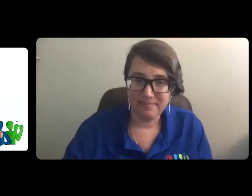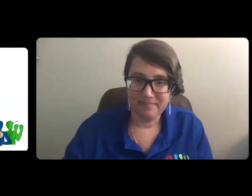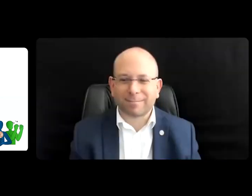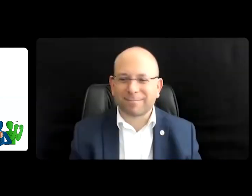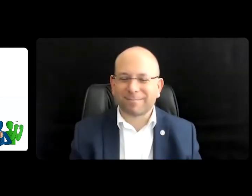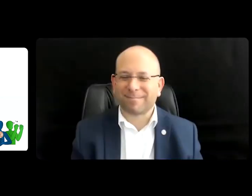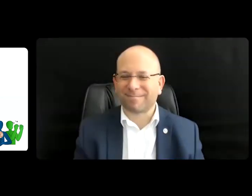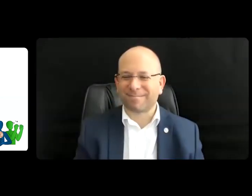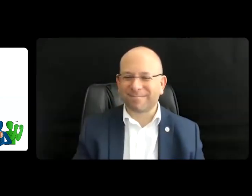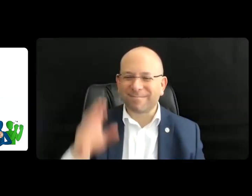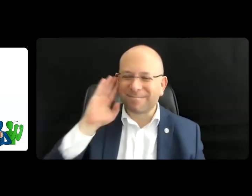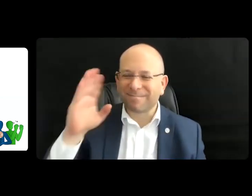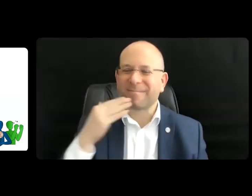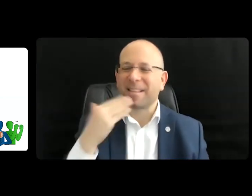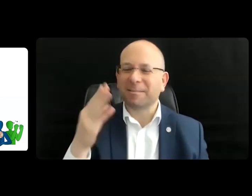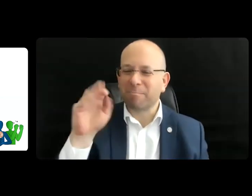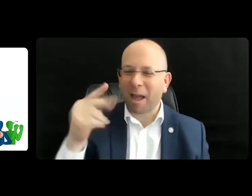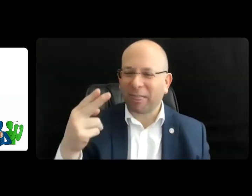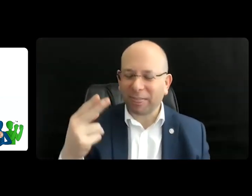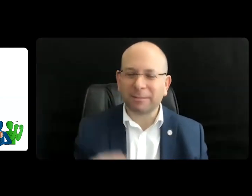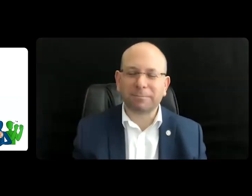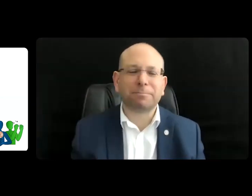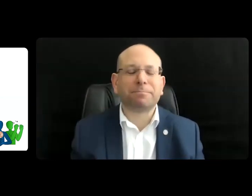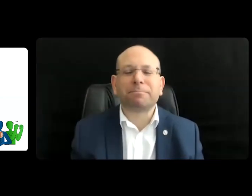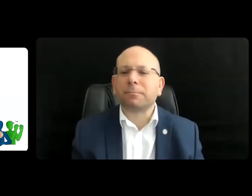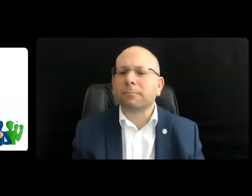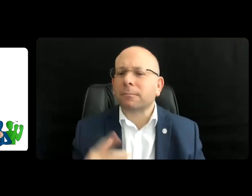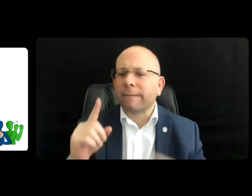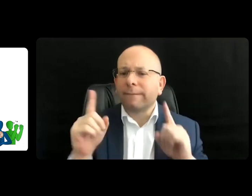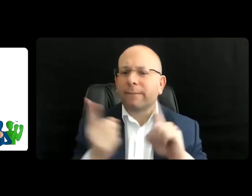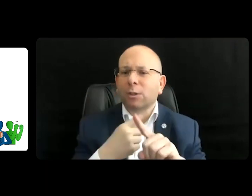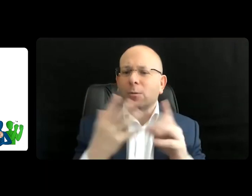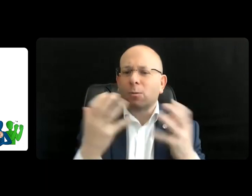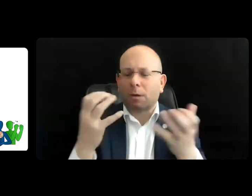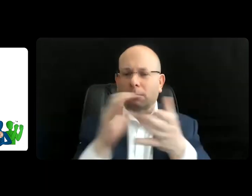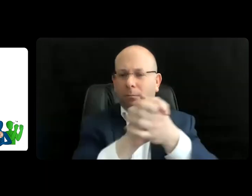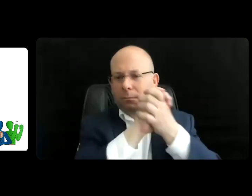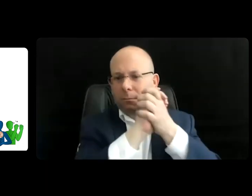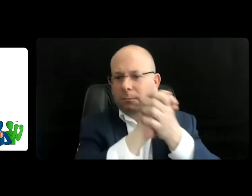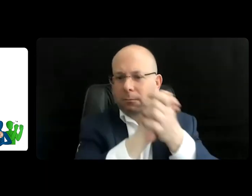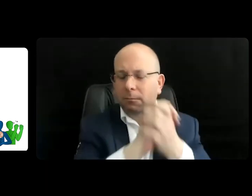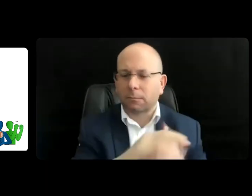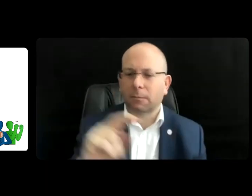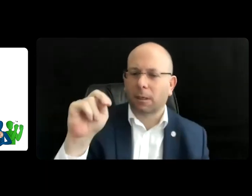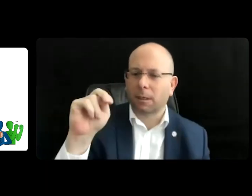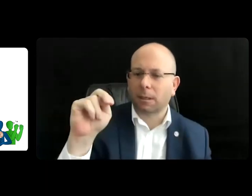Howard, over to you. Hello. Thank you, Beth.